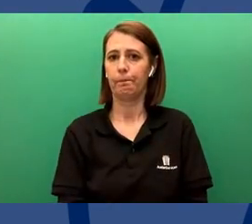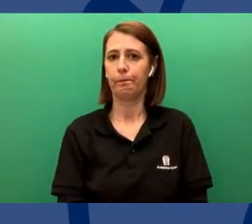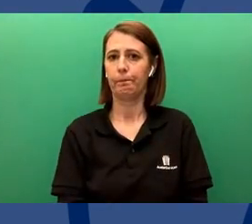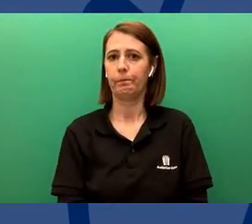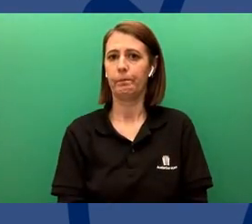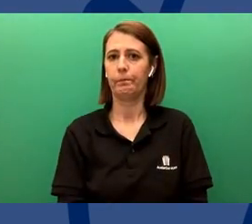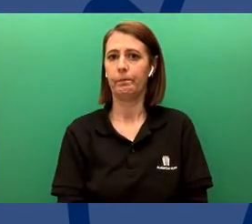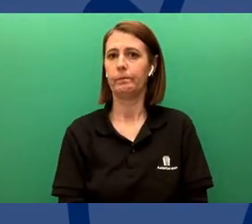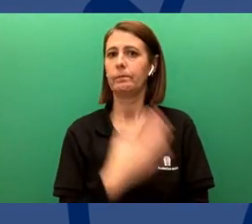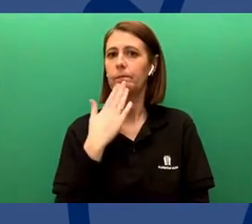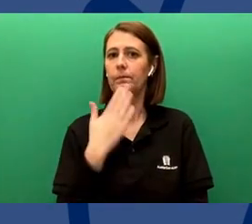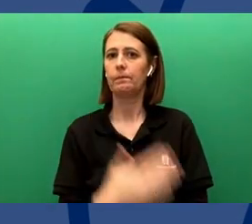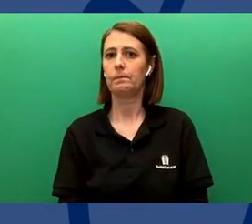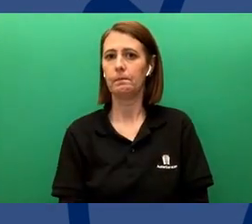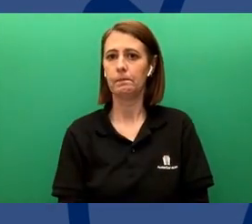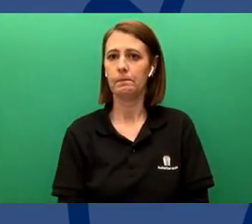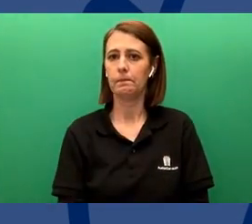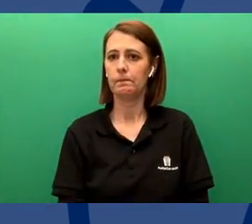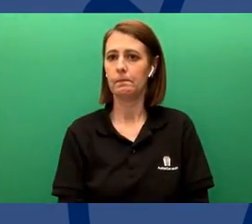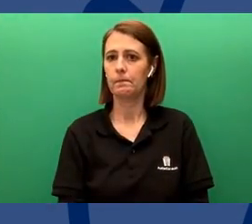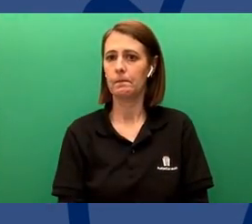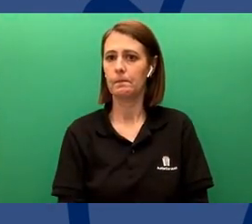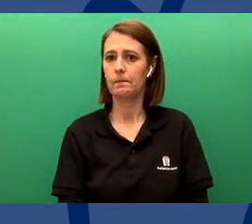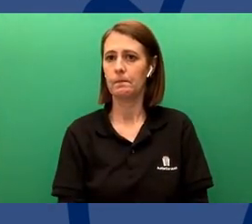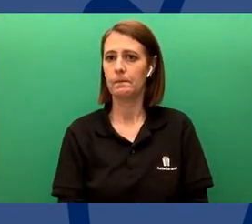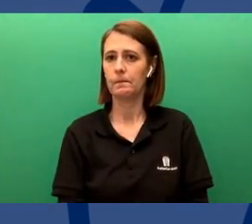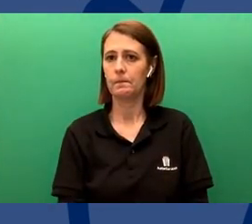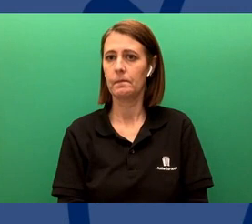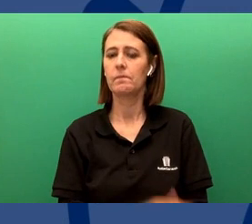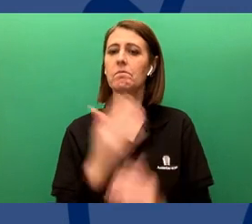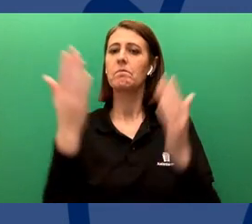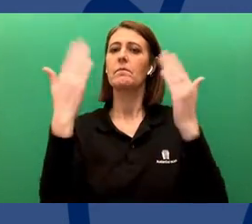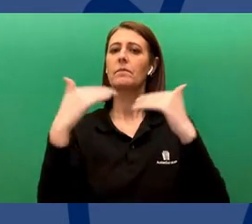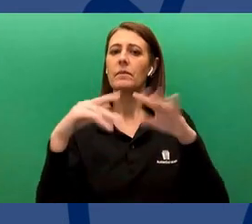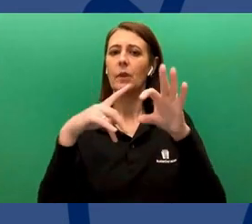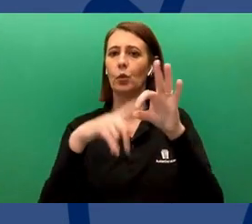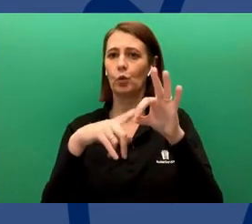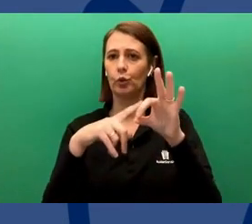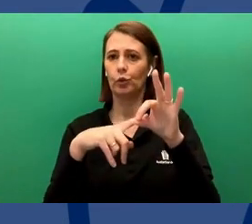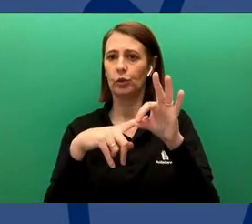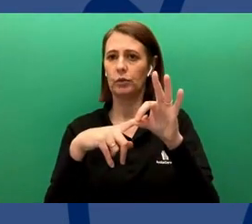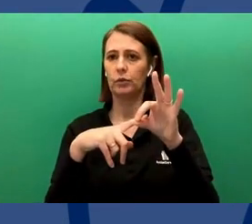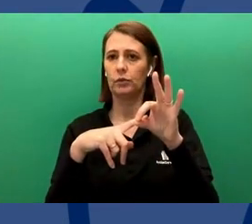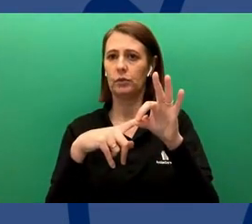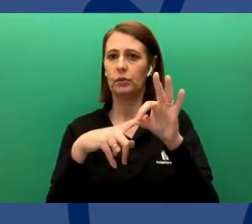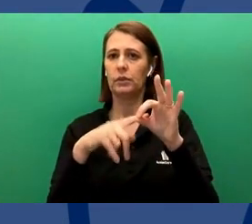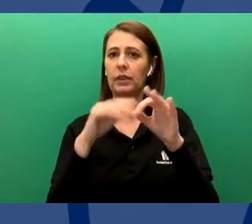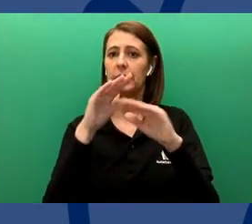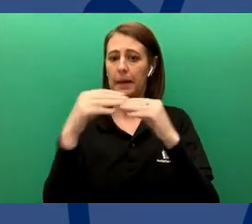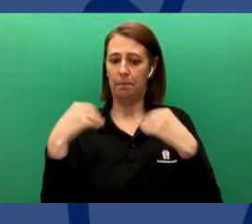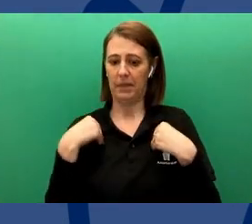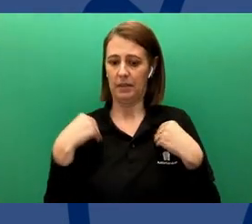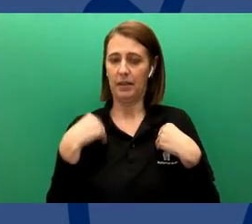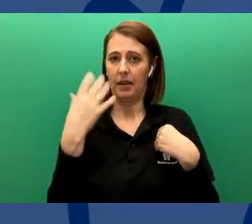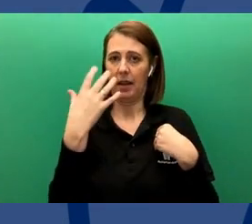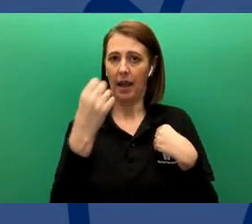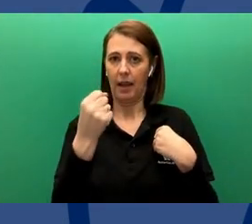Thank you. Okay. So our next question is around a business that has offices in multiple